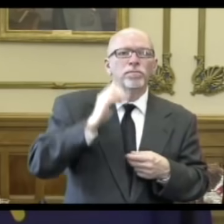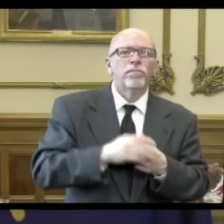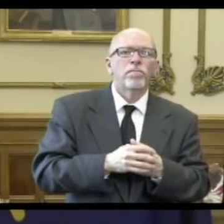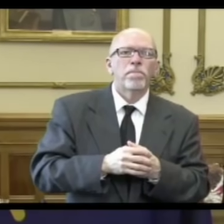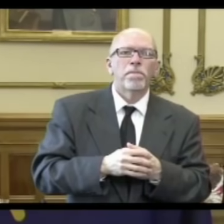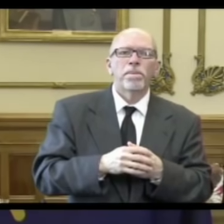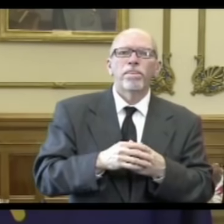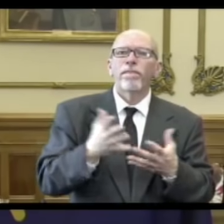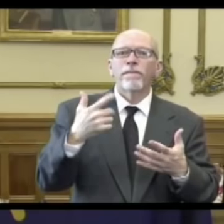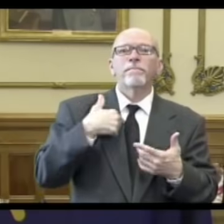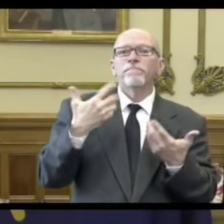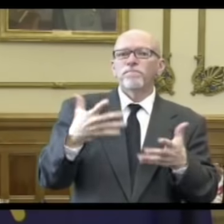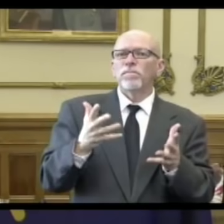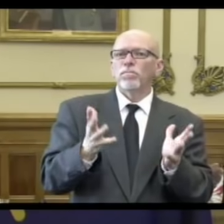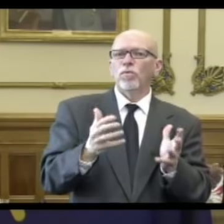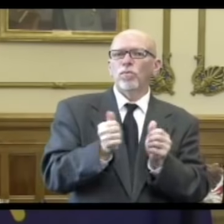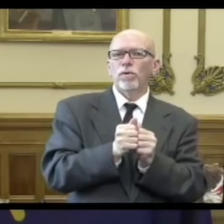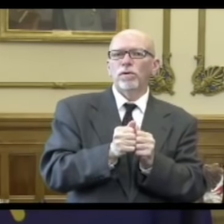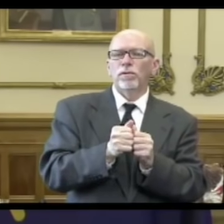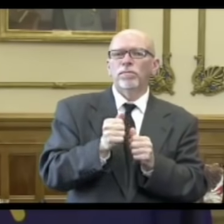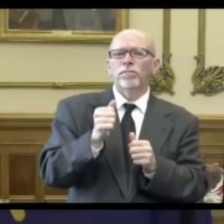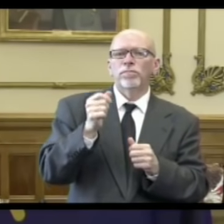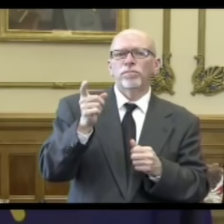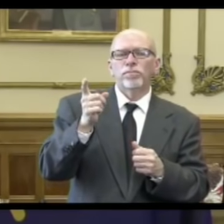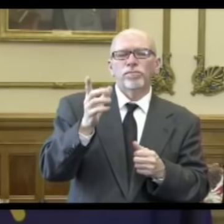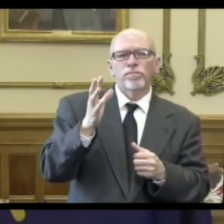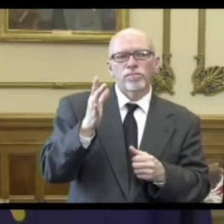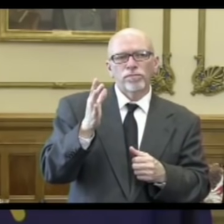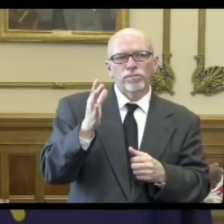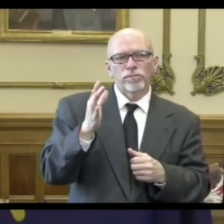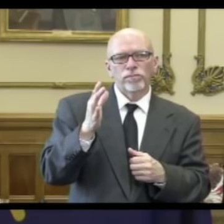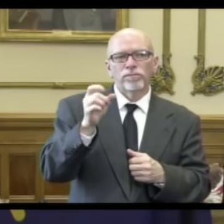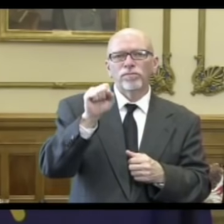I'LL TAKE YOUR FIRST QUESTION FIRST IN YOUR SECOND QUESTION SECOND.